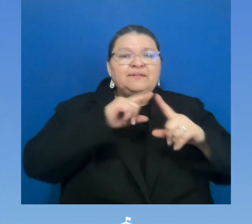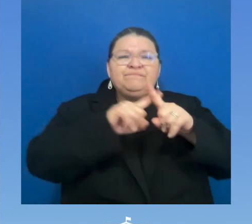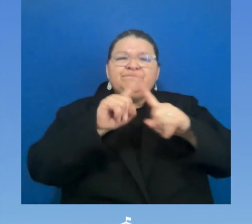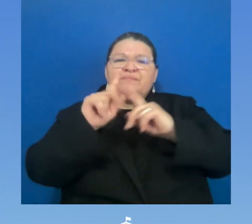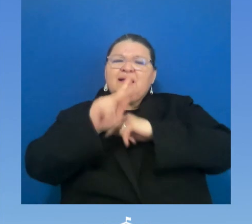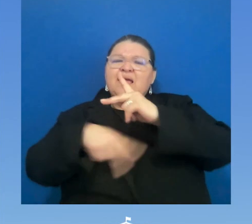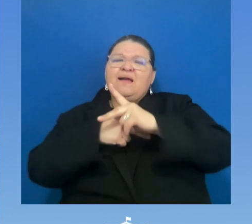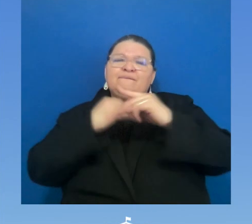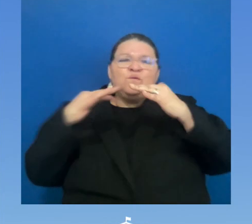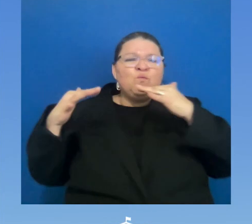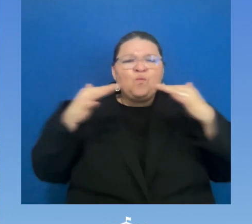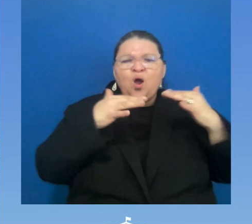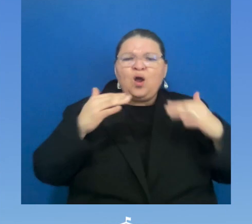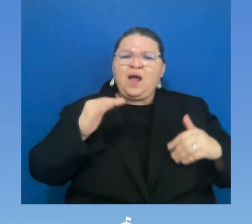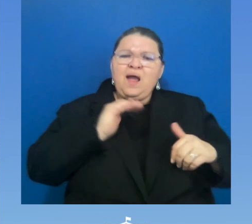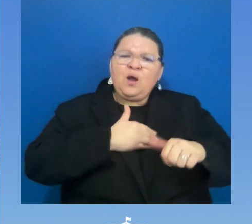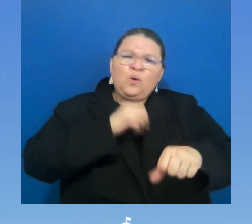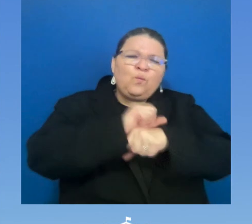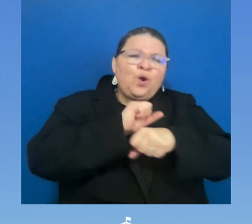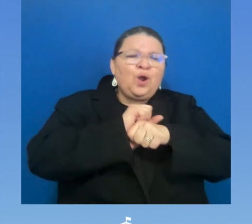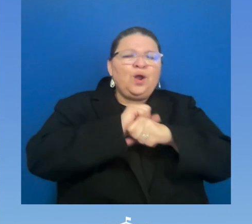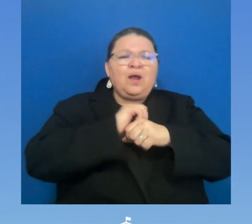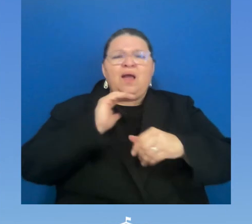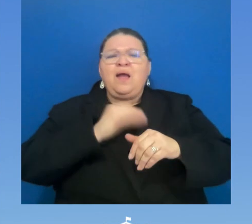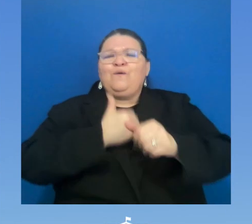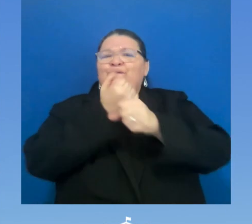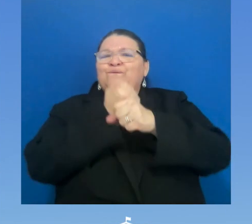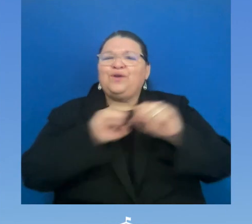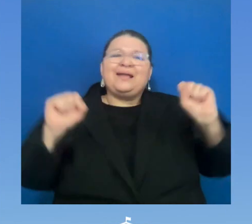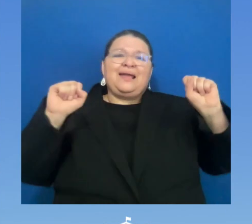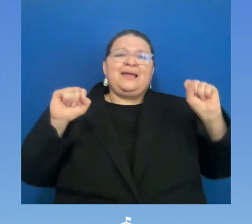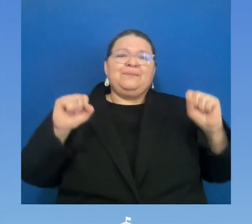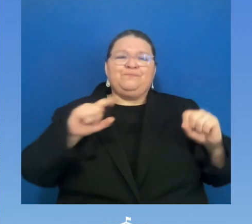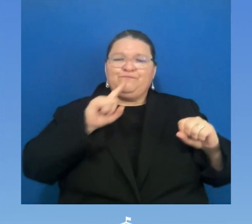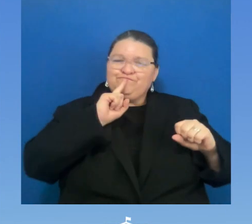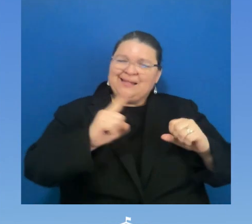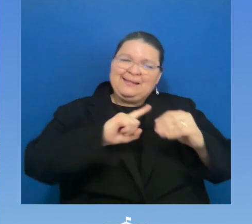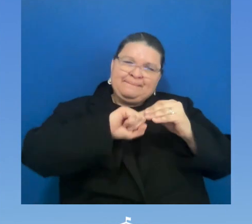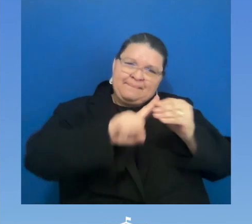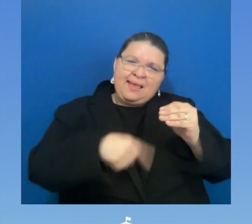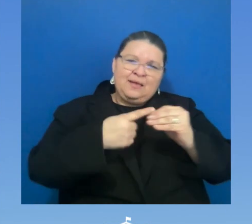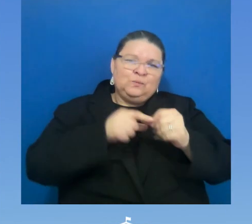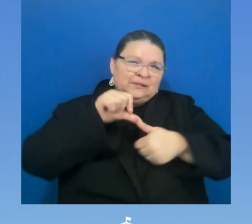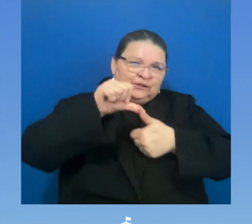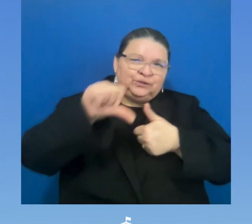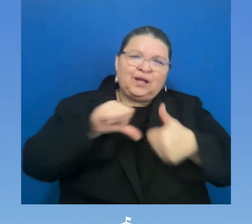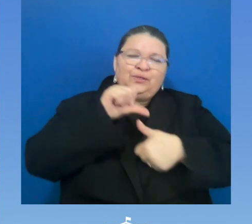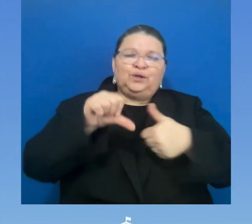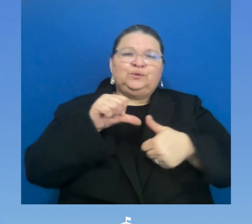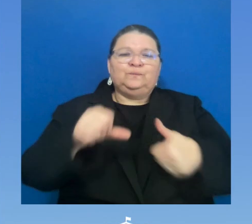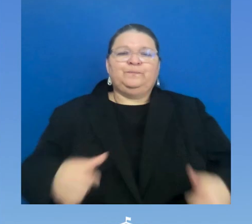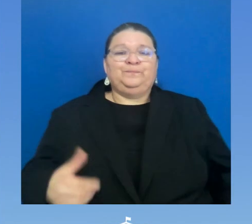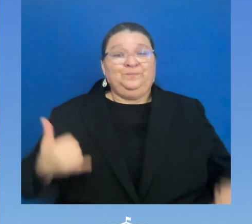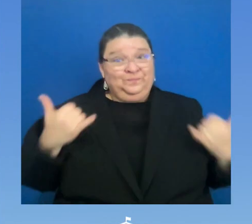all of our worth is tied up in each other, now we have a movement. Now we have 50 percent of the country